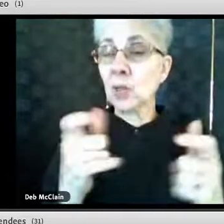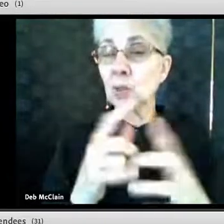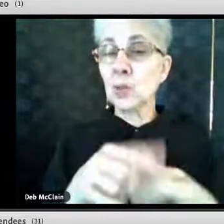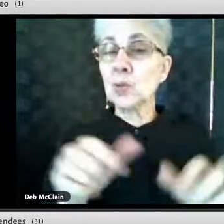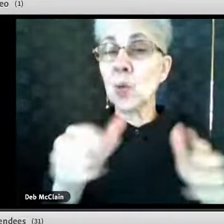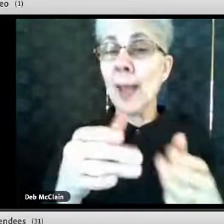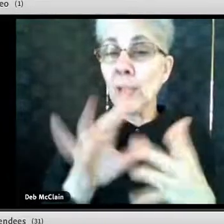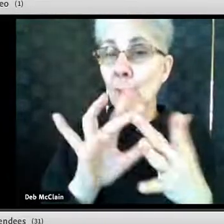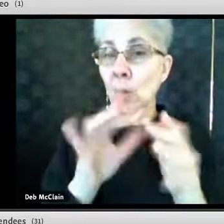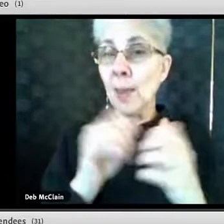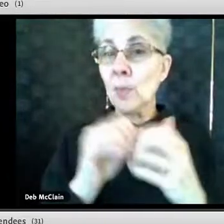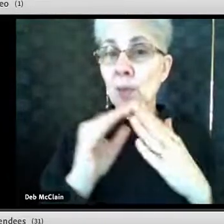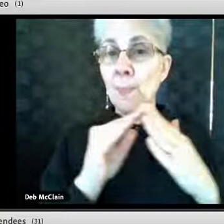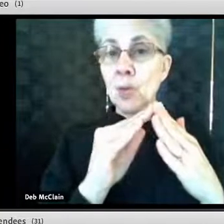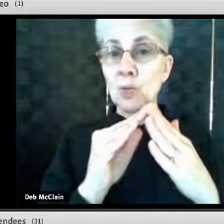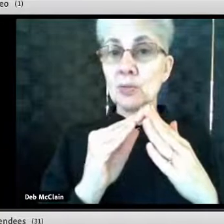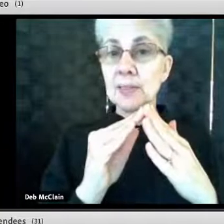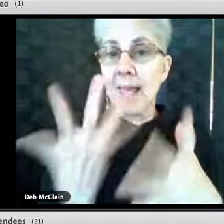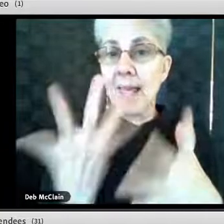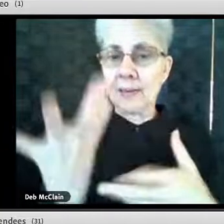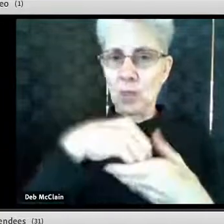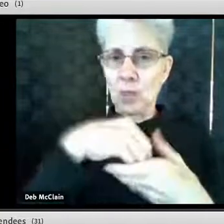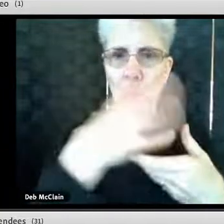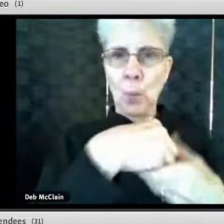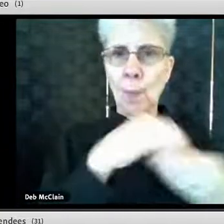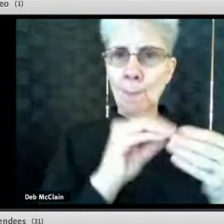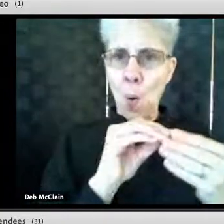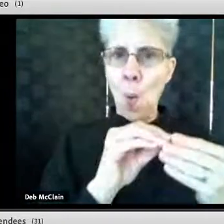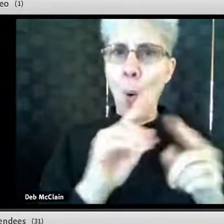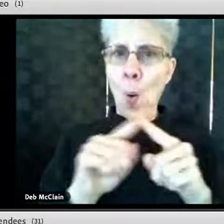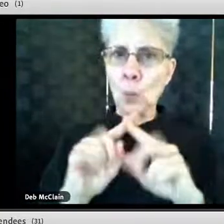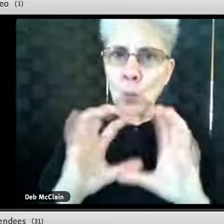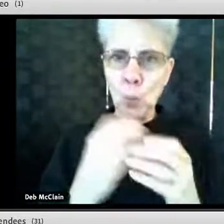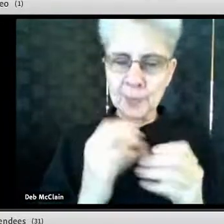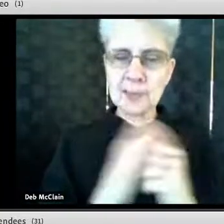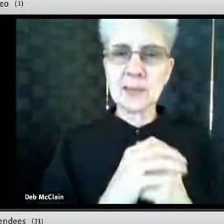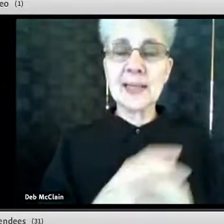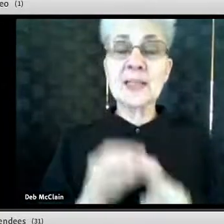and a huge way to connect to your community and to make it more inclusive.